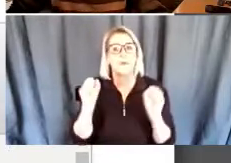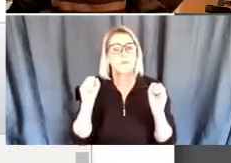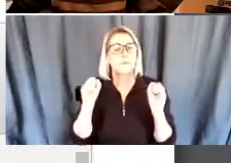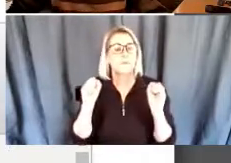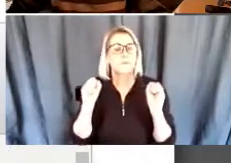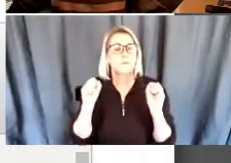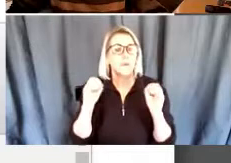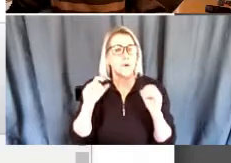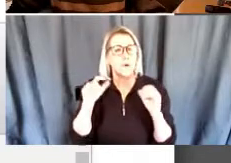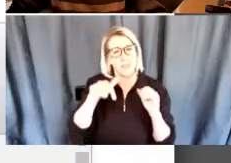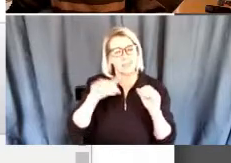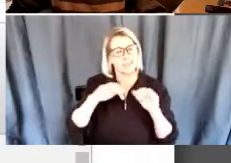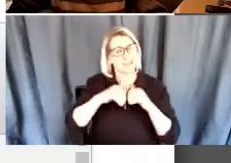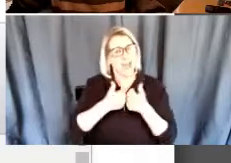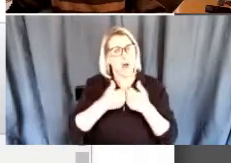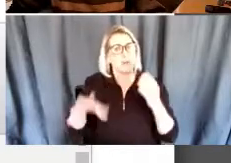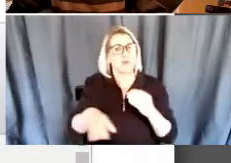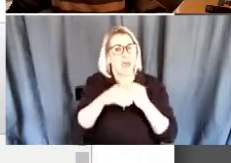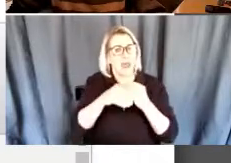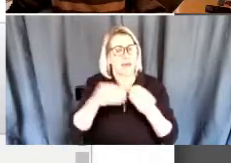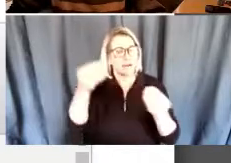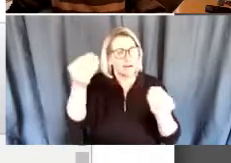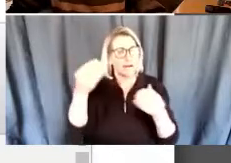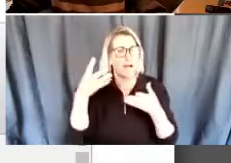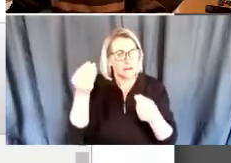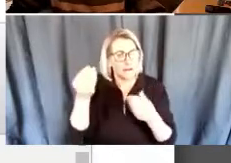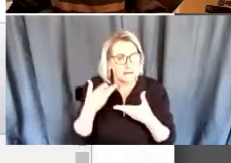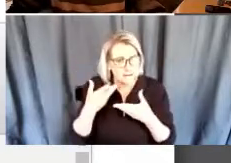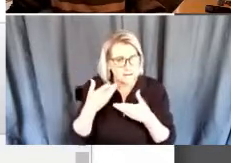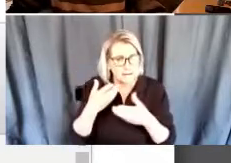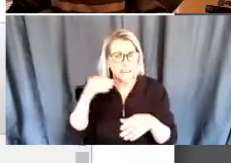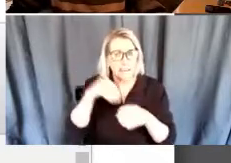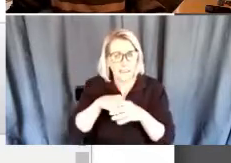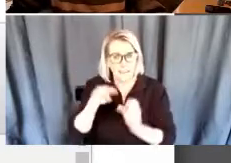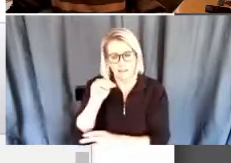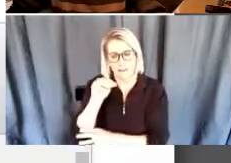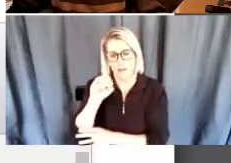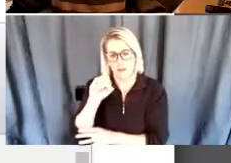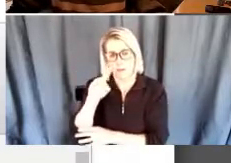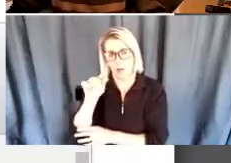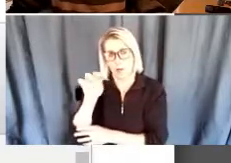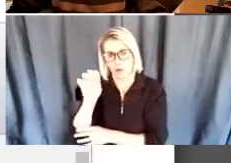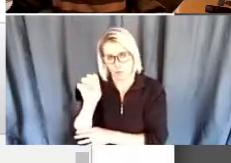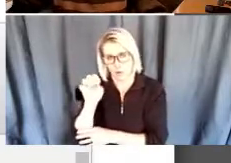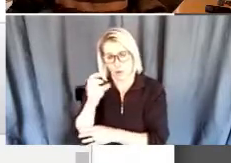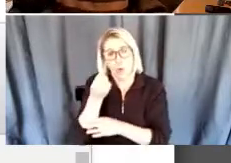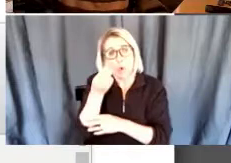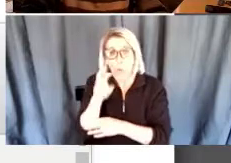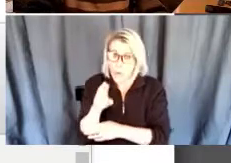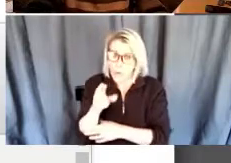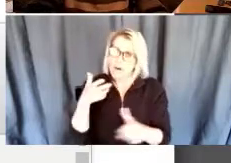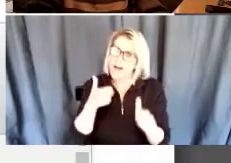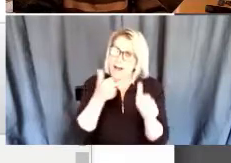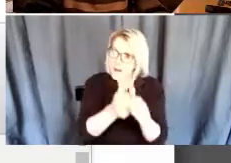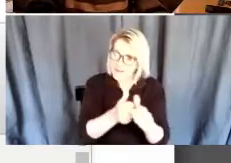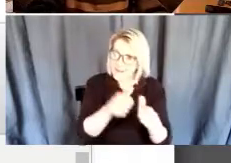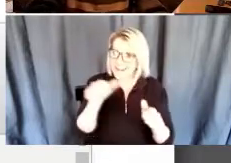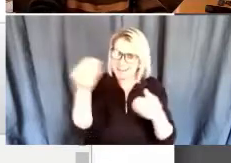how to add content in a module or update any content review and update anything that you